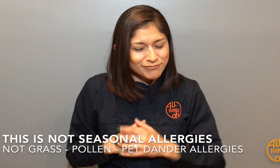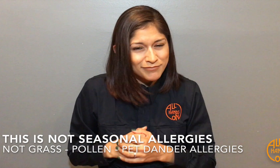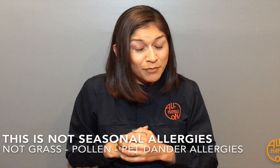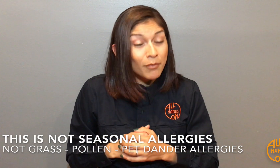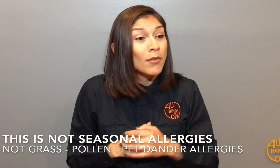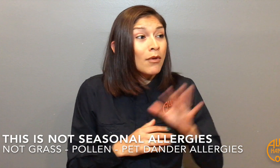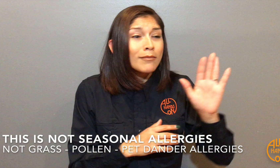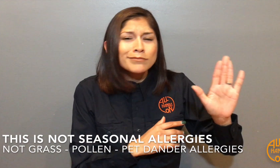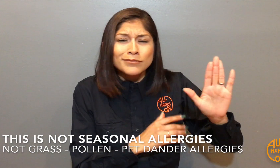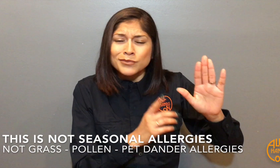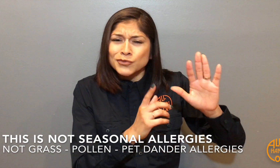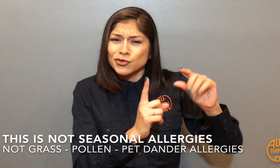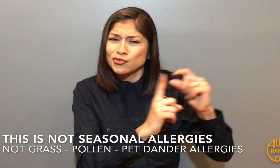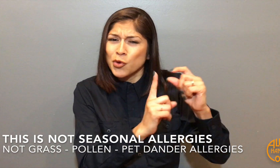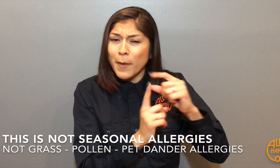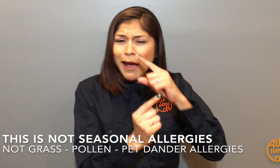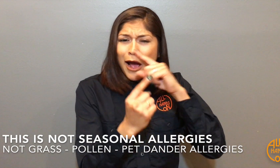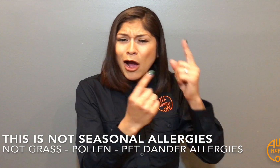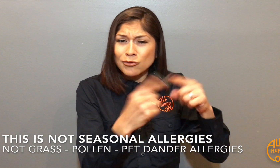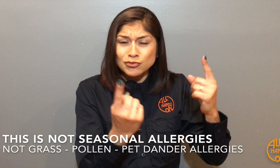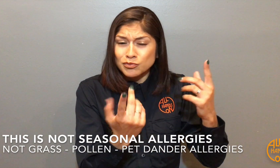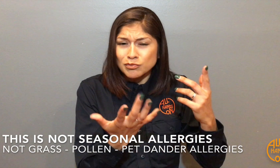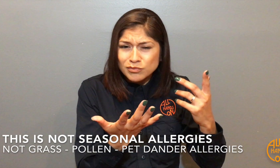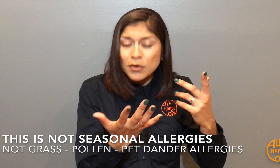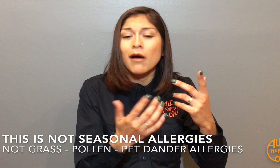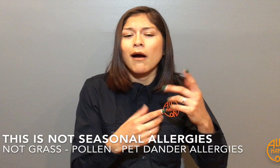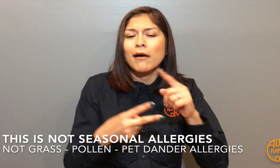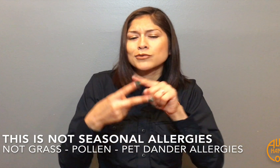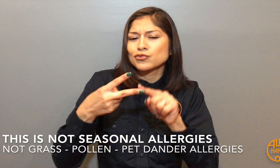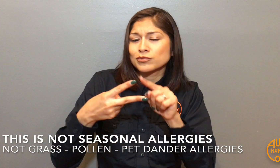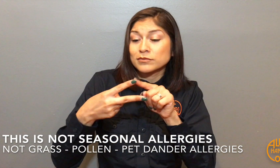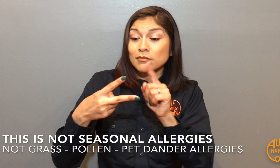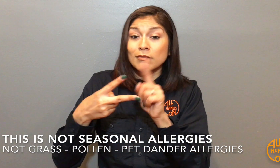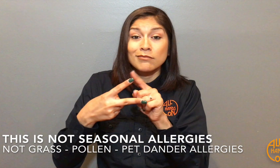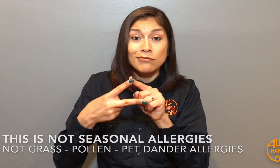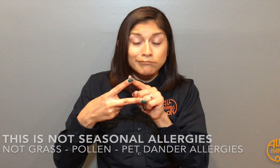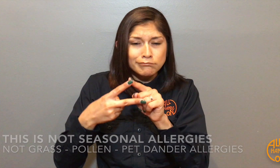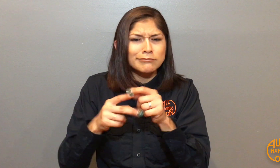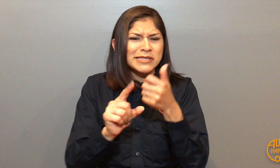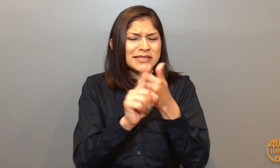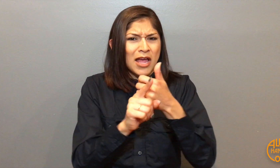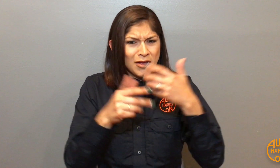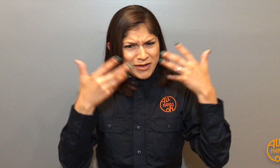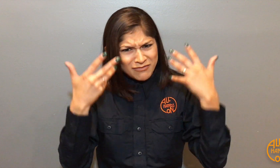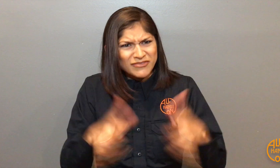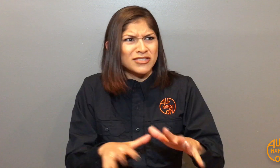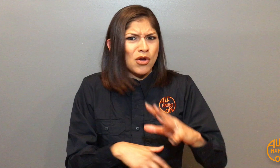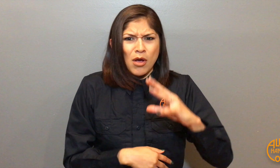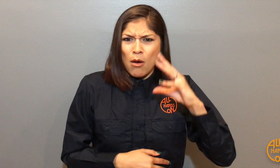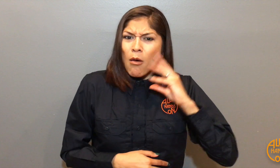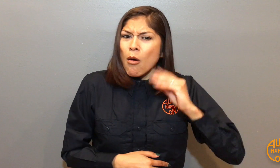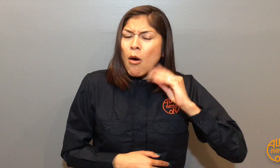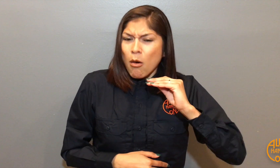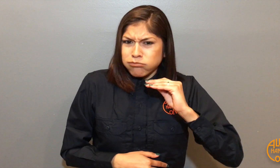allergies or seasonal allergies, but in reality what they mean by that is if